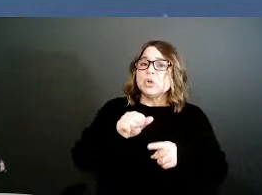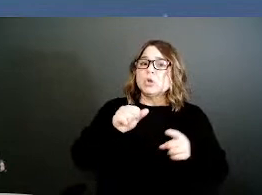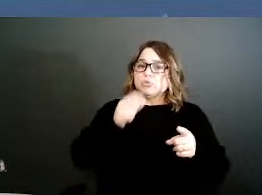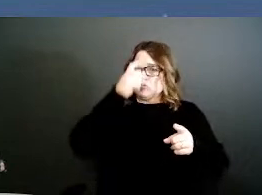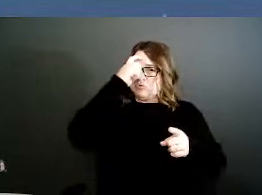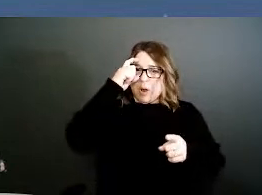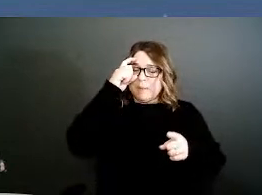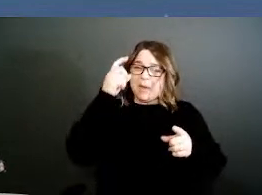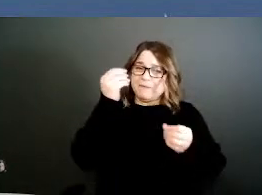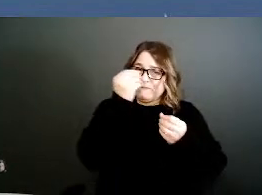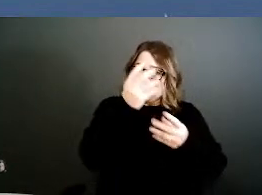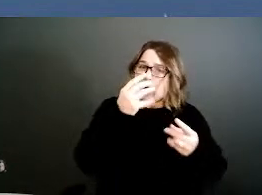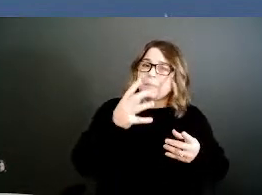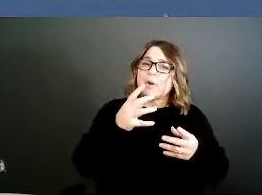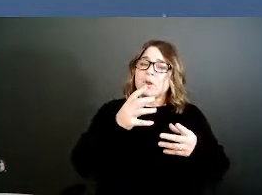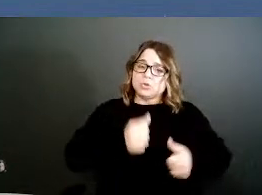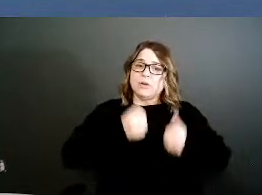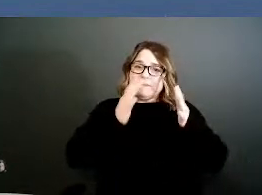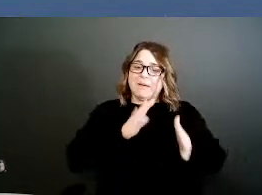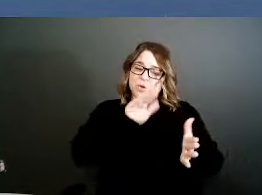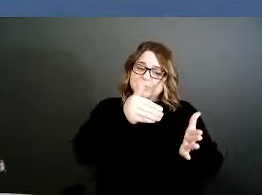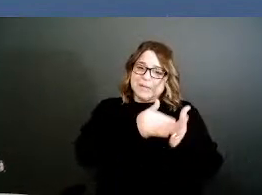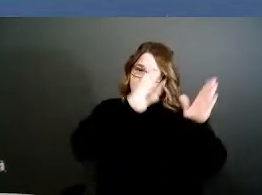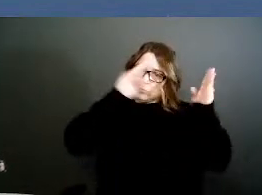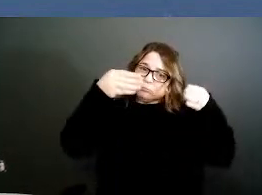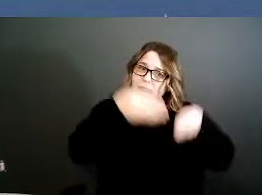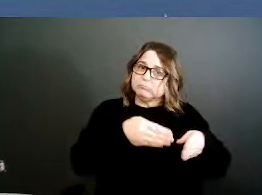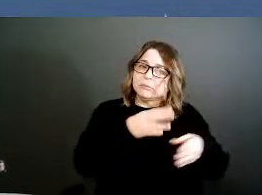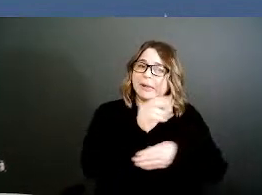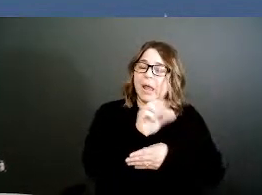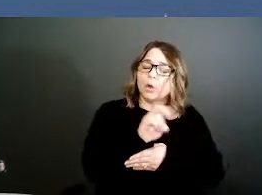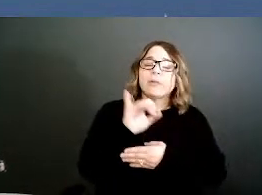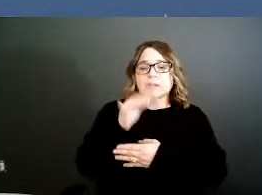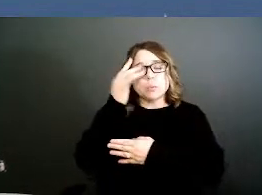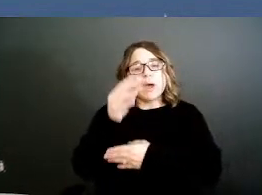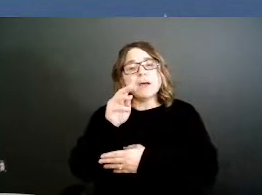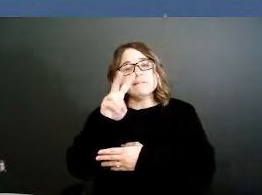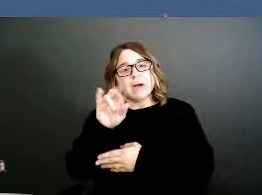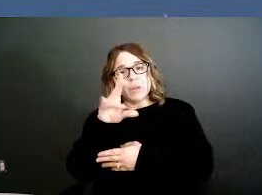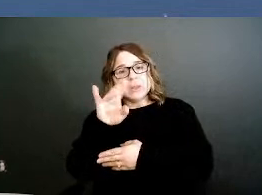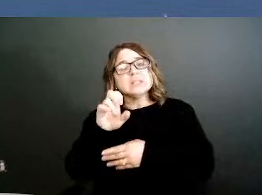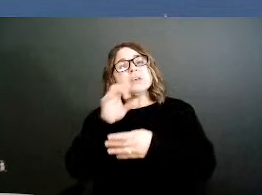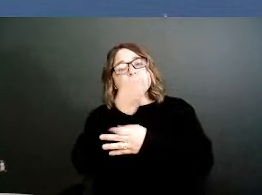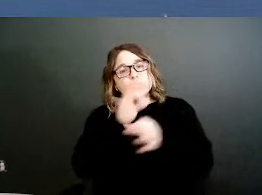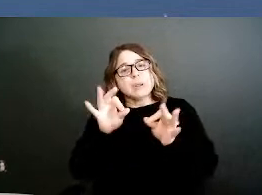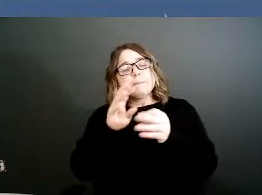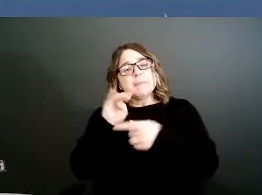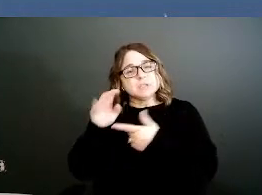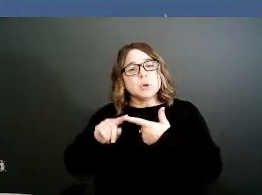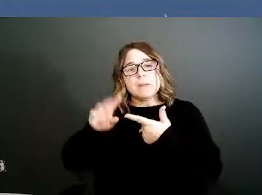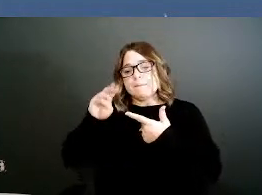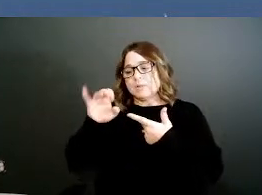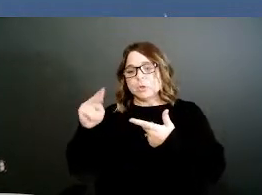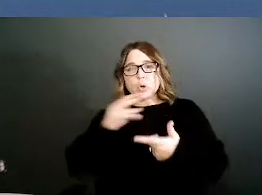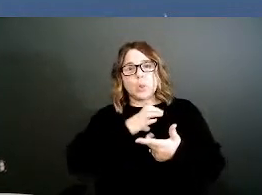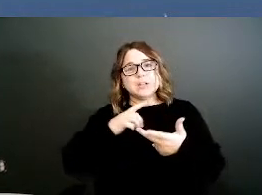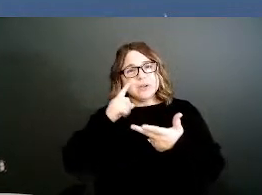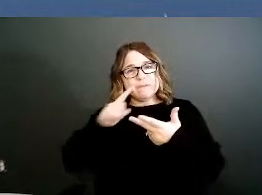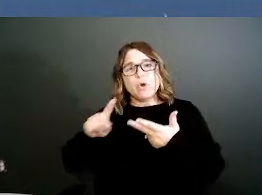THIS COMMITMENT TO CARE IS PROBABLY WHY SEXUAL VIOLENCE FREE MINNESOTA, MINNESOTA COALITION AGAINST ASSAULT AND RAPE AND SURVIVORS LEAD